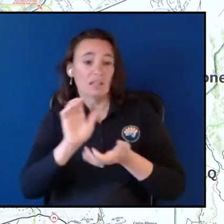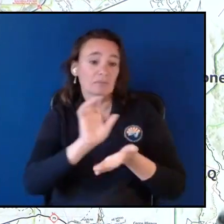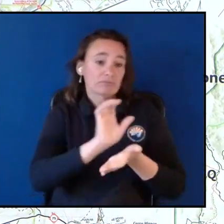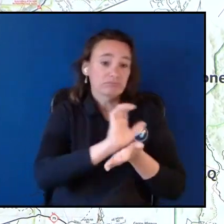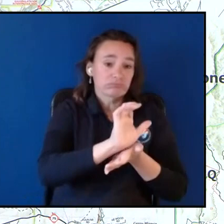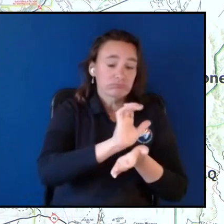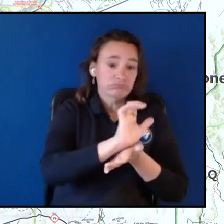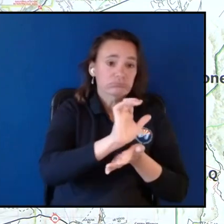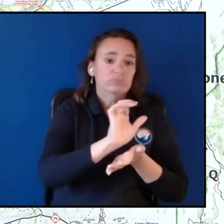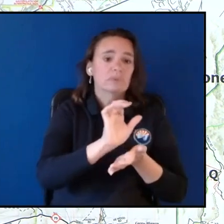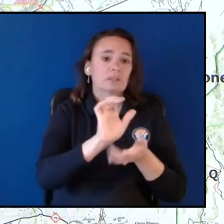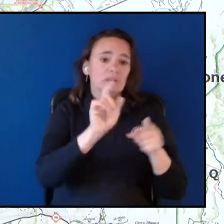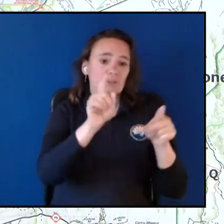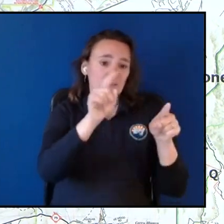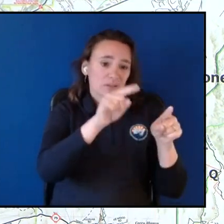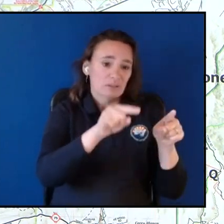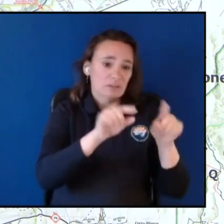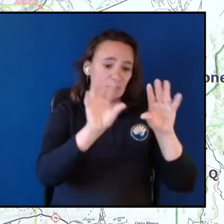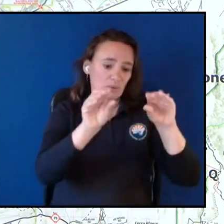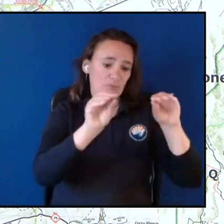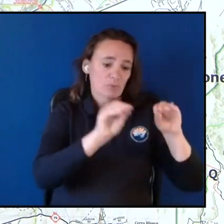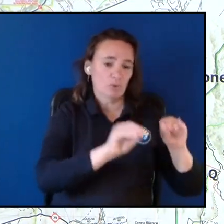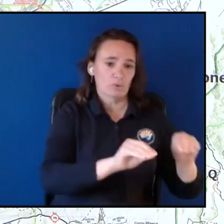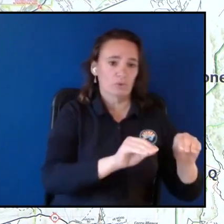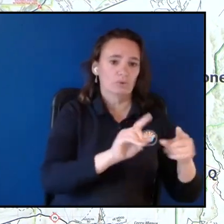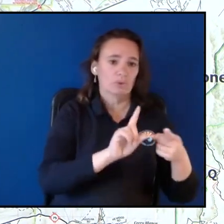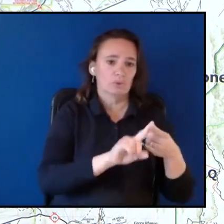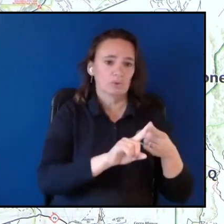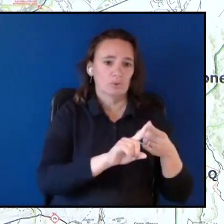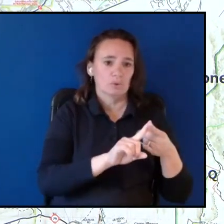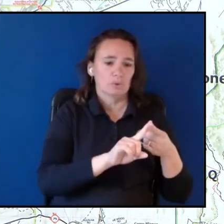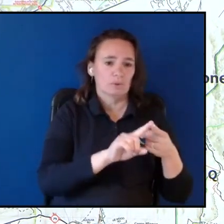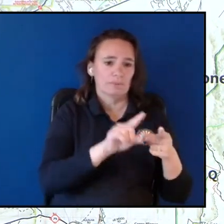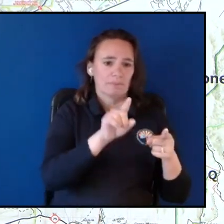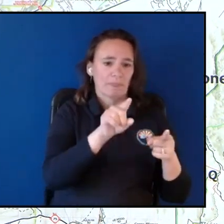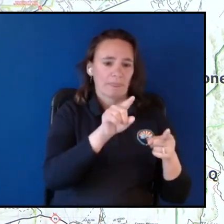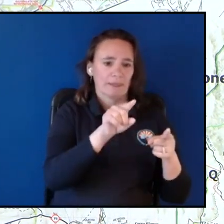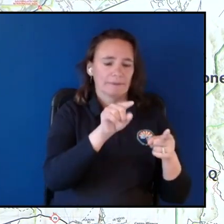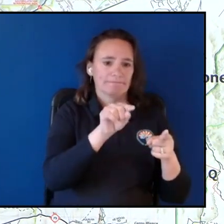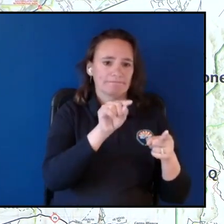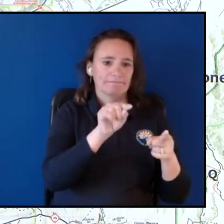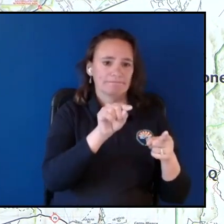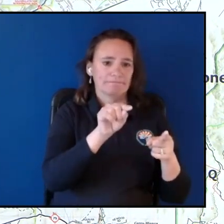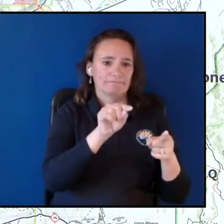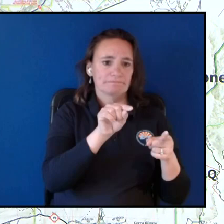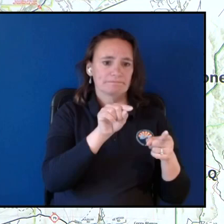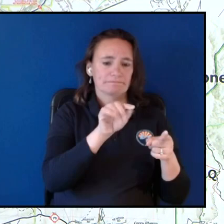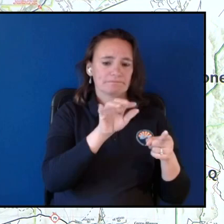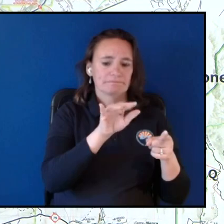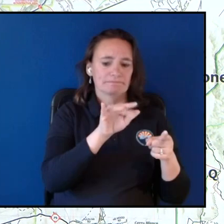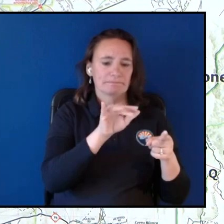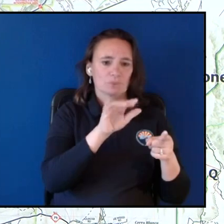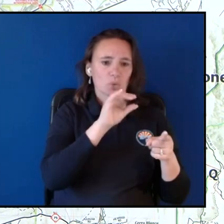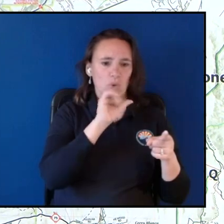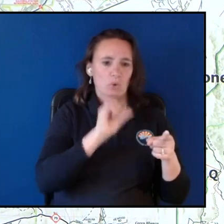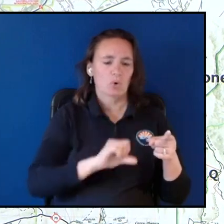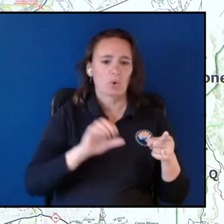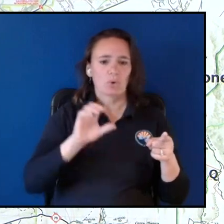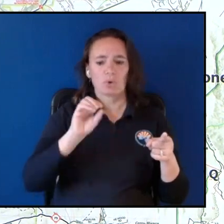in have been moved down here to by to the where the old Amole Fire was by the Amole Campground. I think it's the